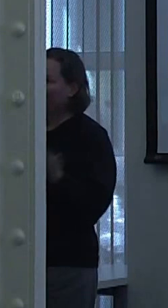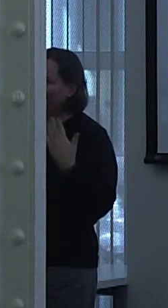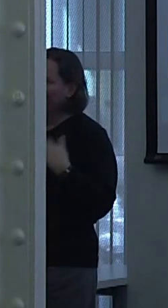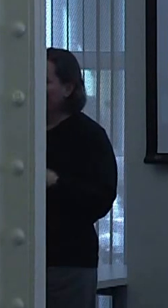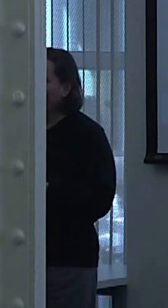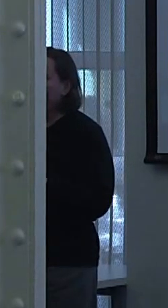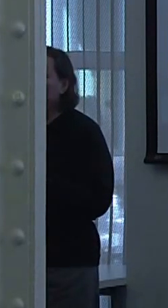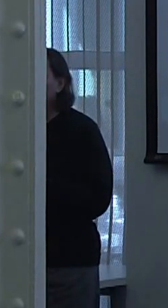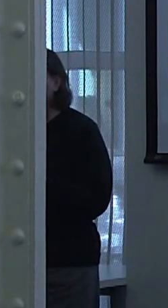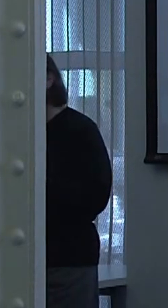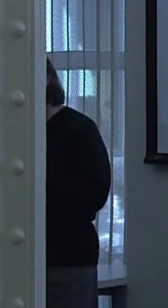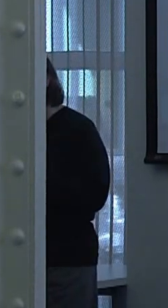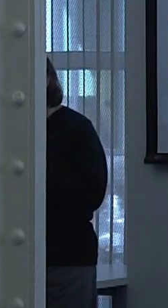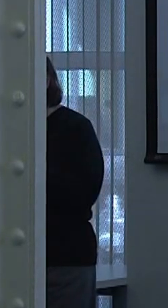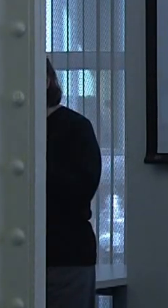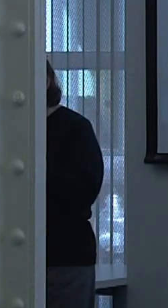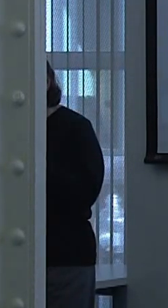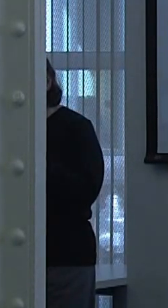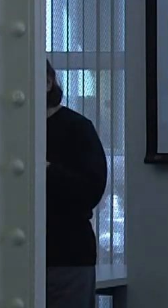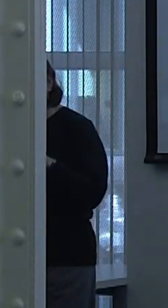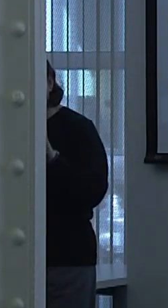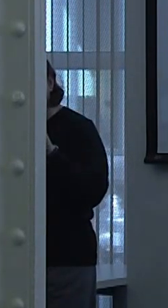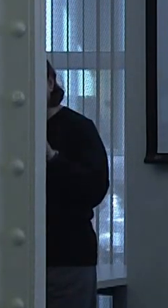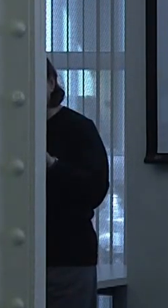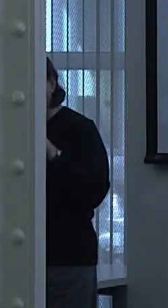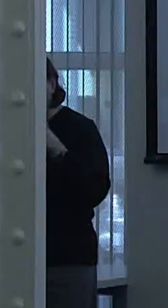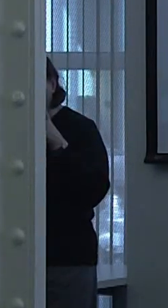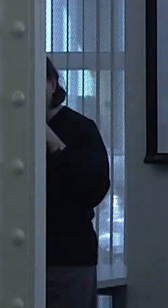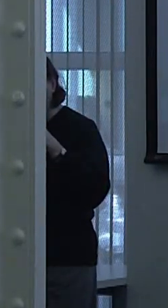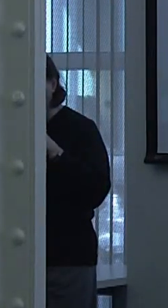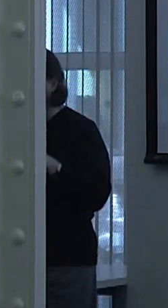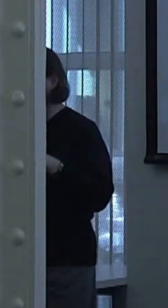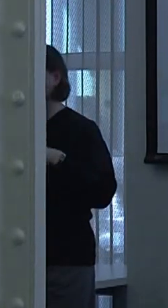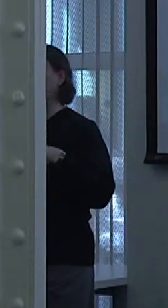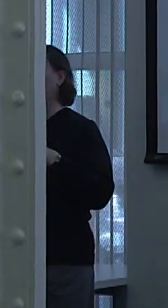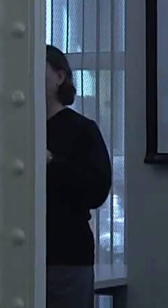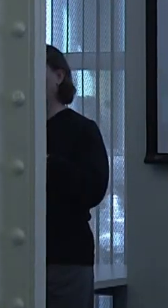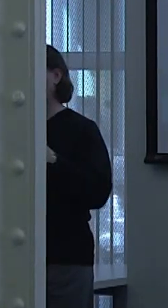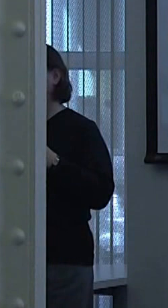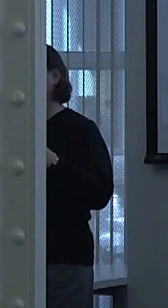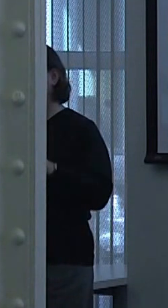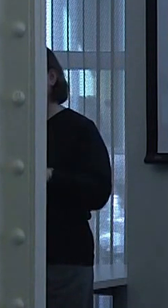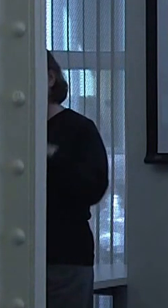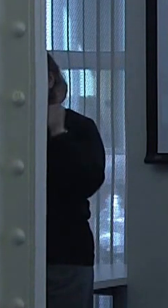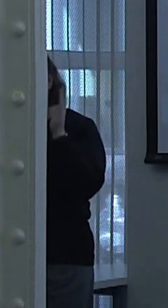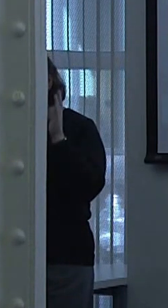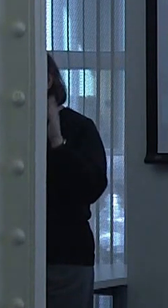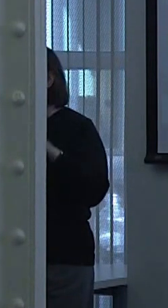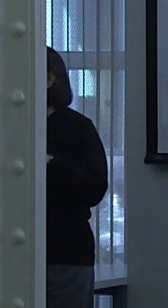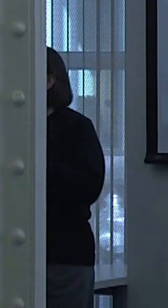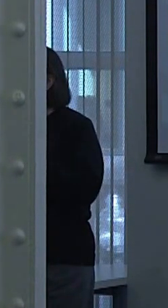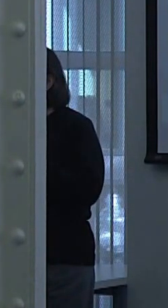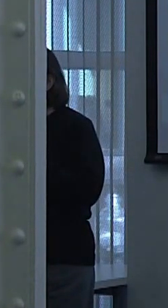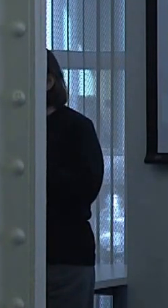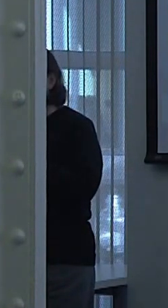and it's their stories, I think, and their experience that helped me speak up. In San Francisco, I have a picture